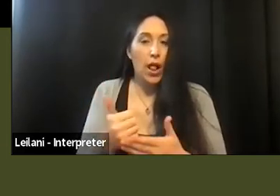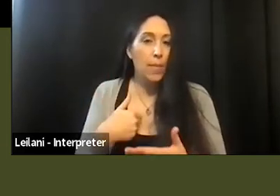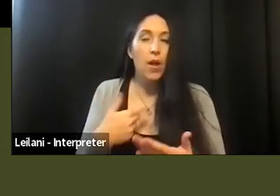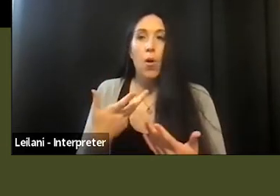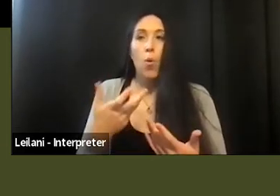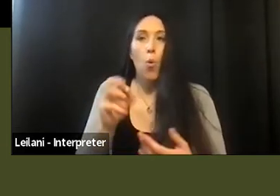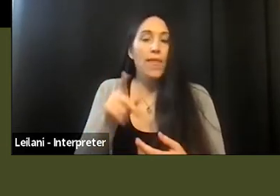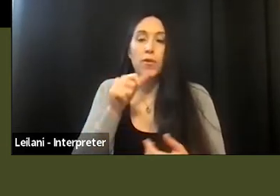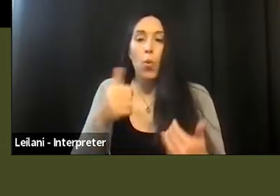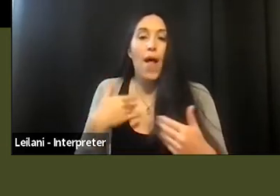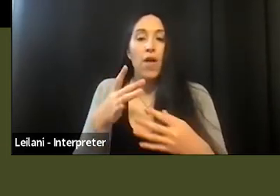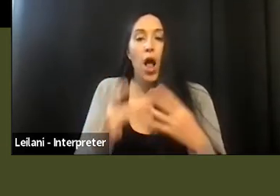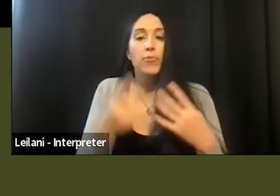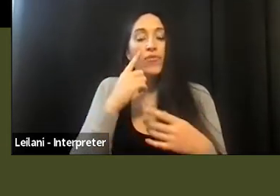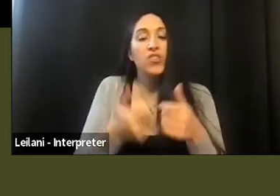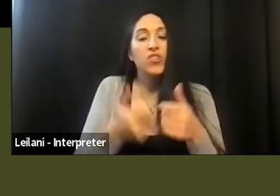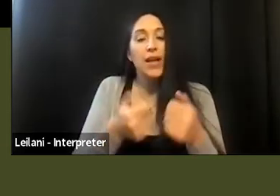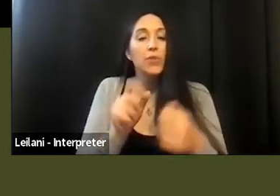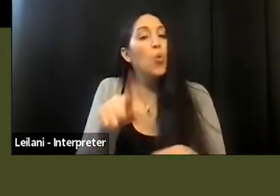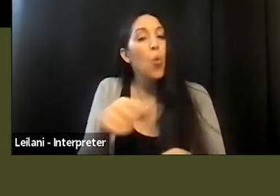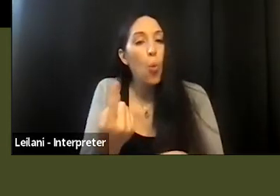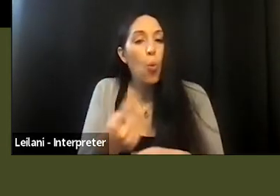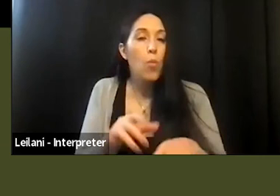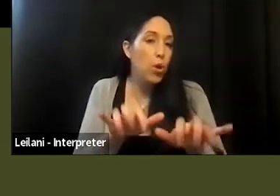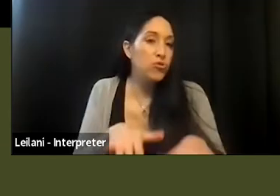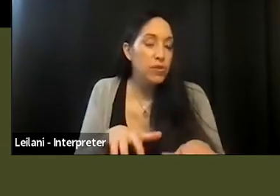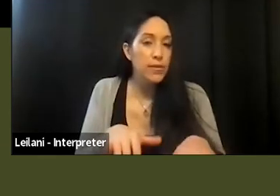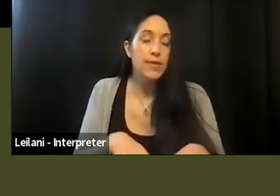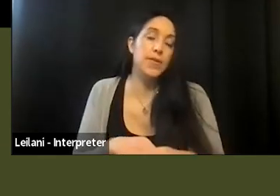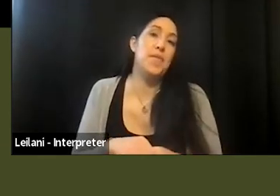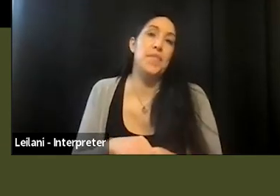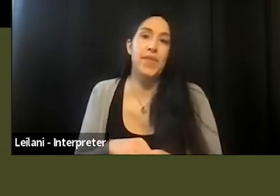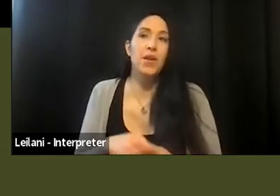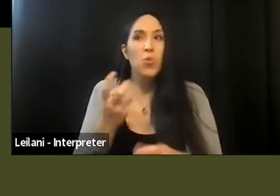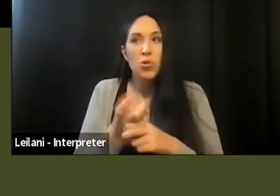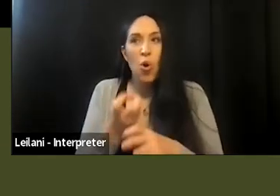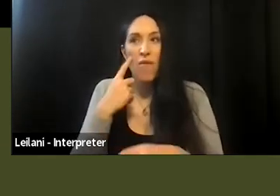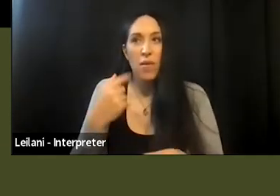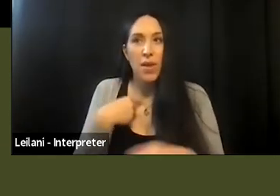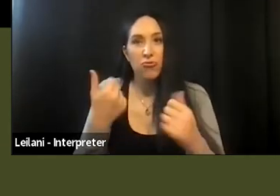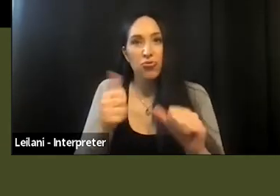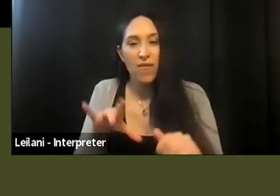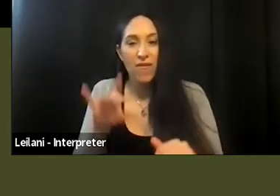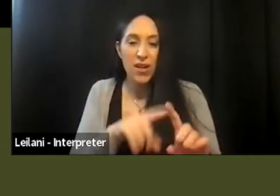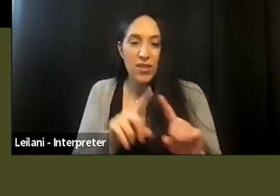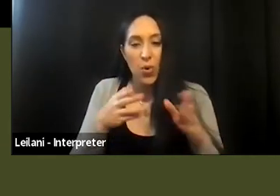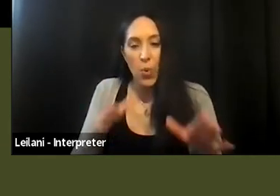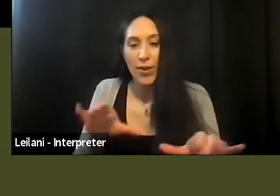It's really frustrating. And then I try to be resourceful and find different ways to do it. But then everything has to 75 different forms